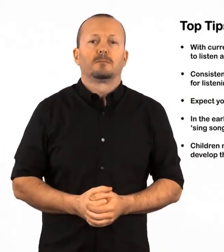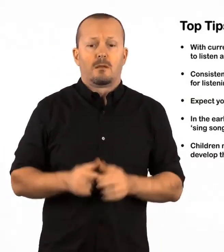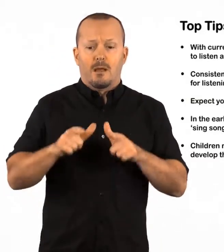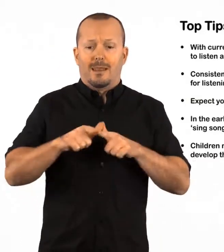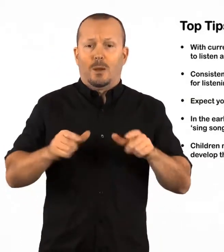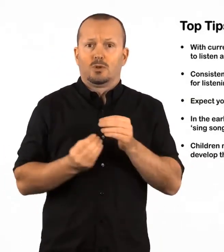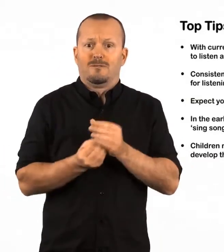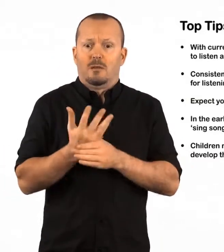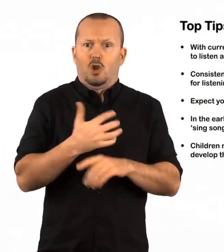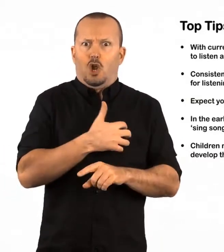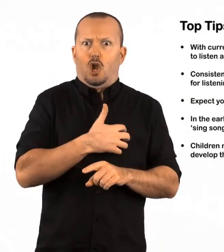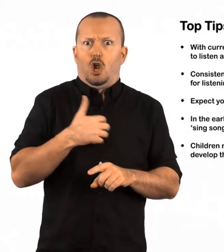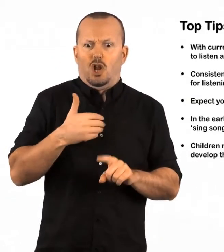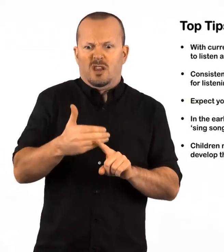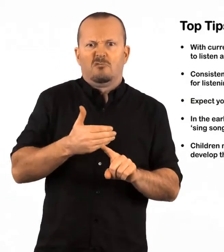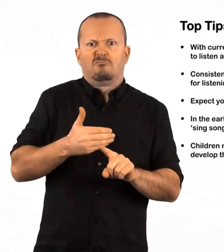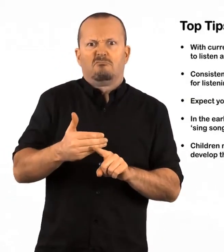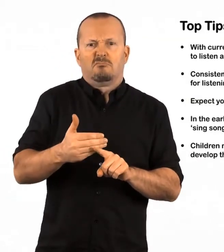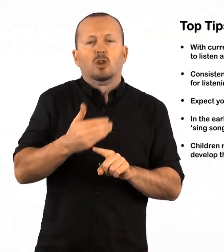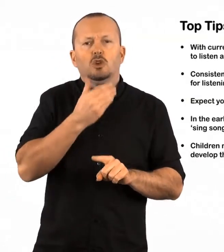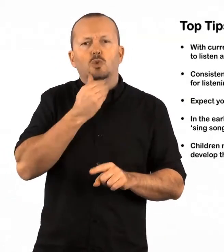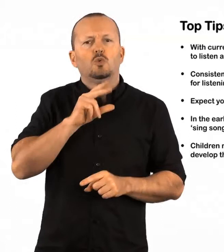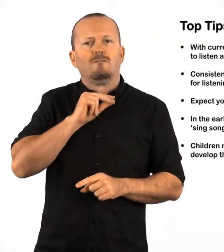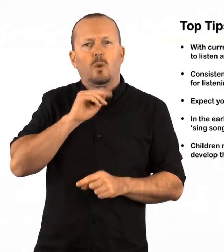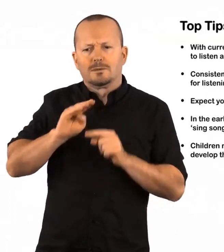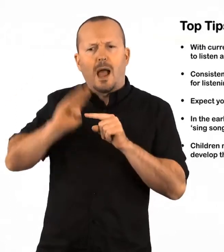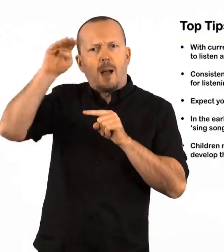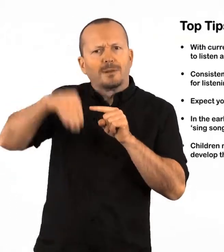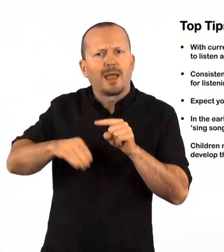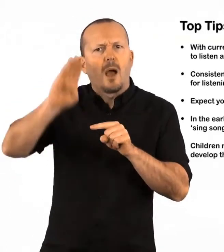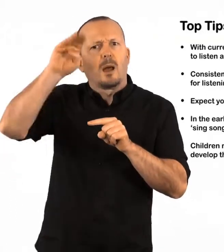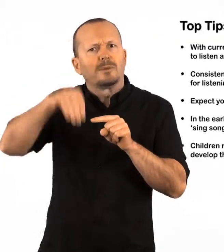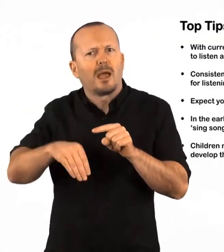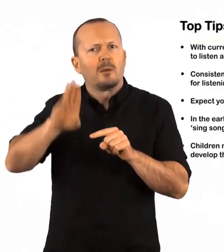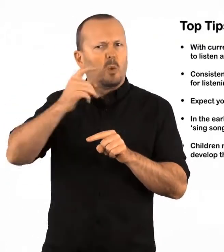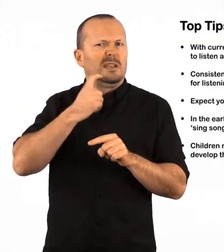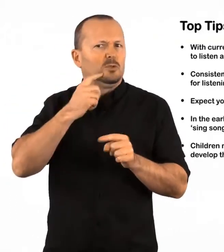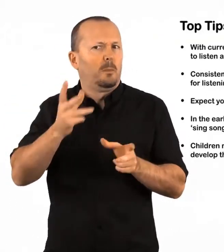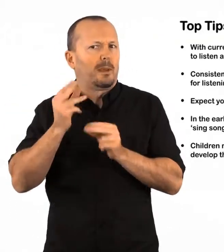In the early stages of language development use a more ‘sing song’ voice